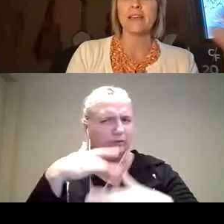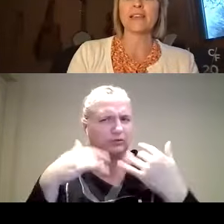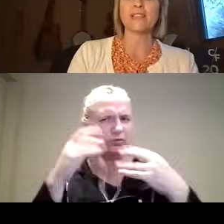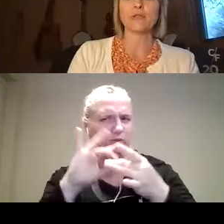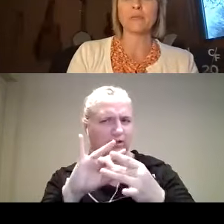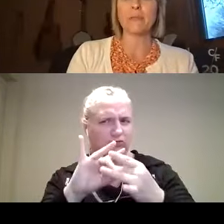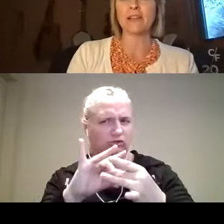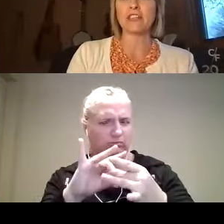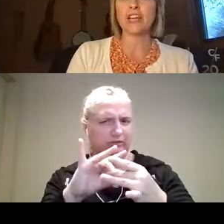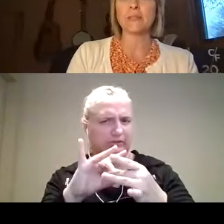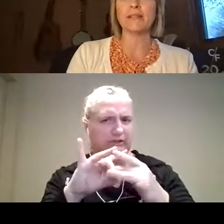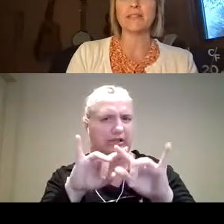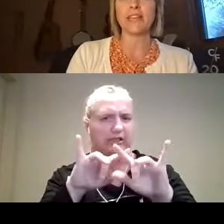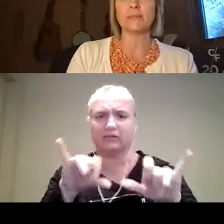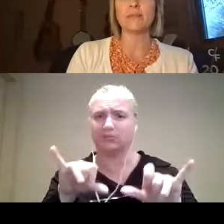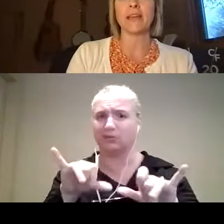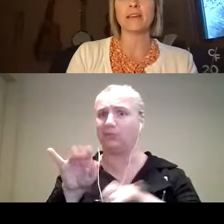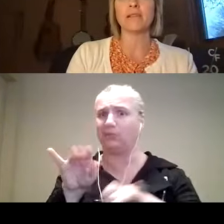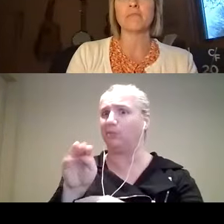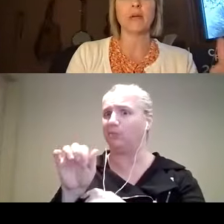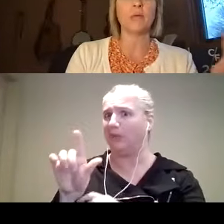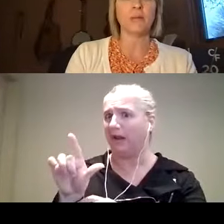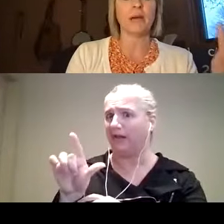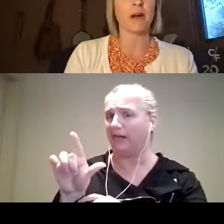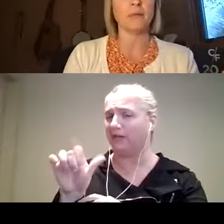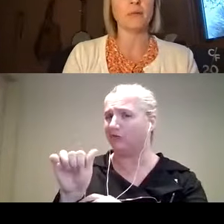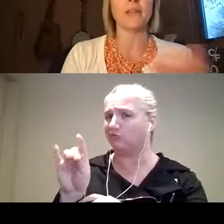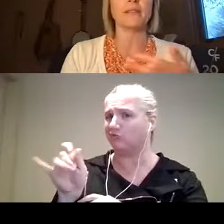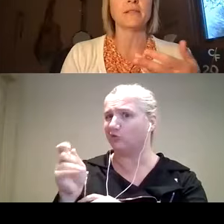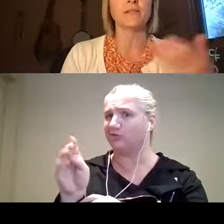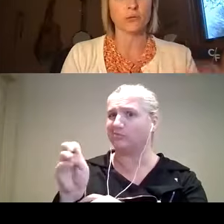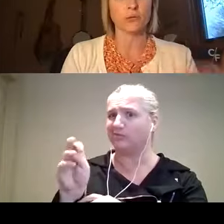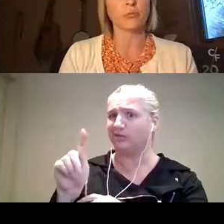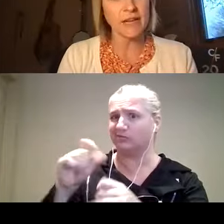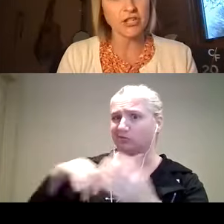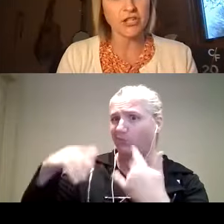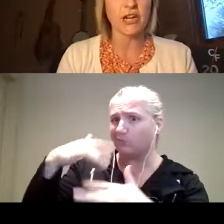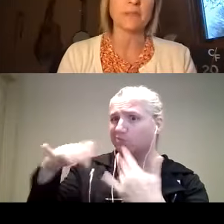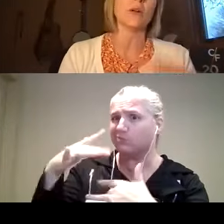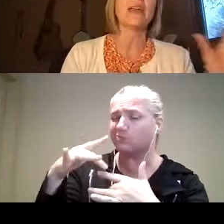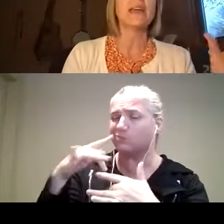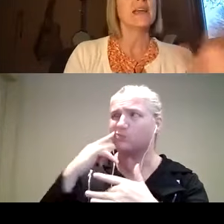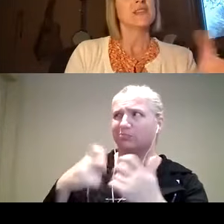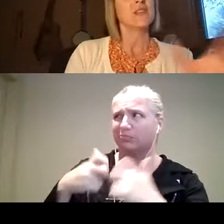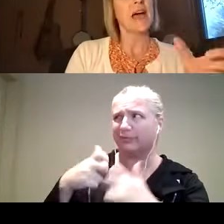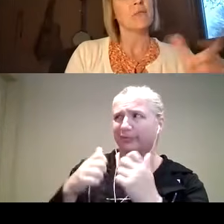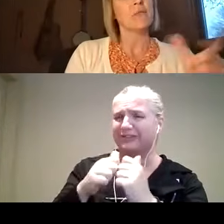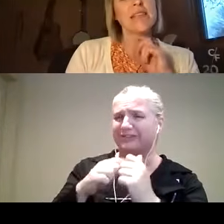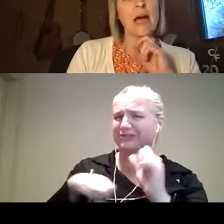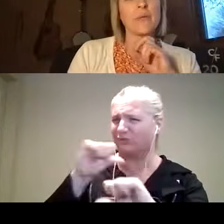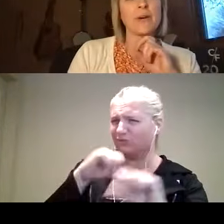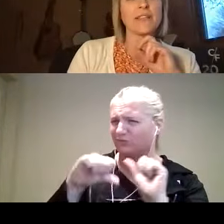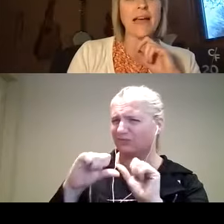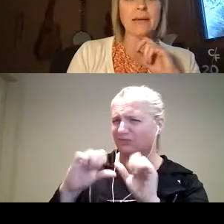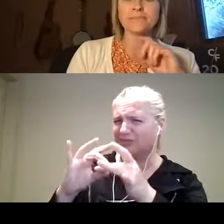Yet social maladjustment seems like it would be a problem with social relationships. So, that runs counter to that.